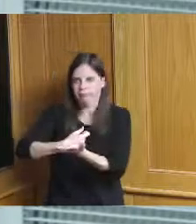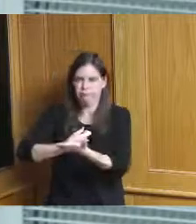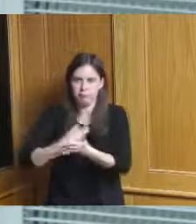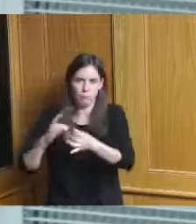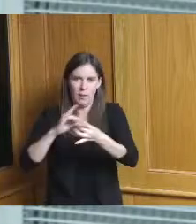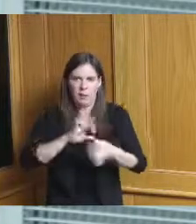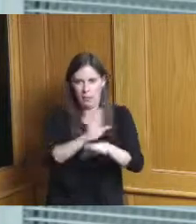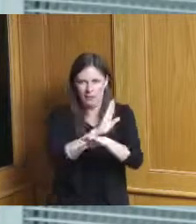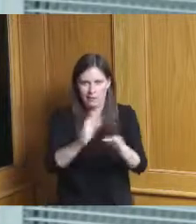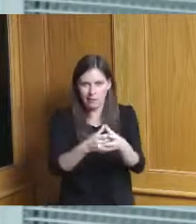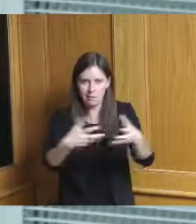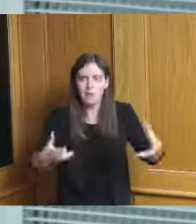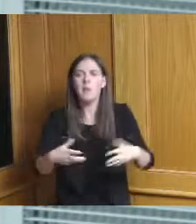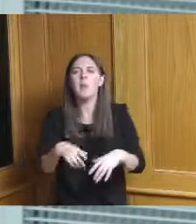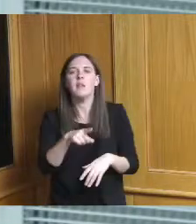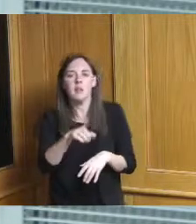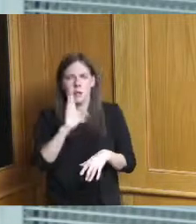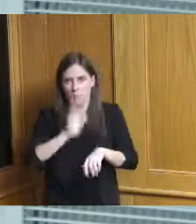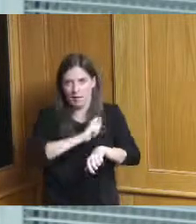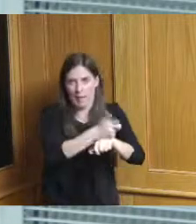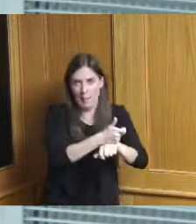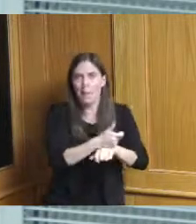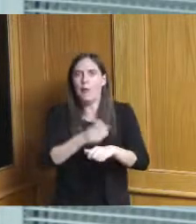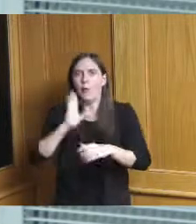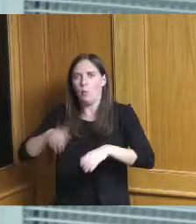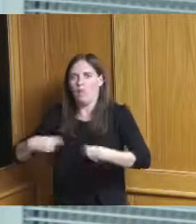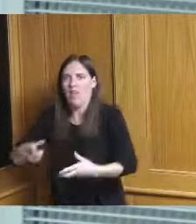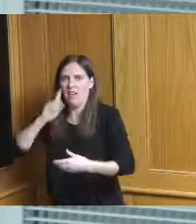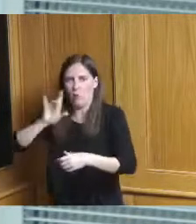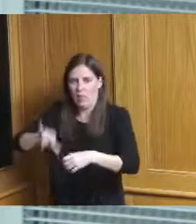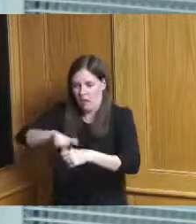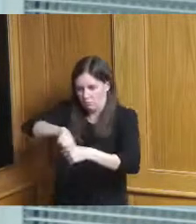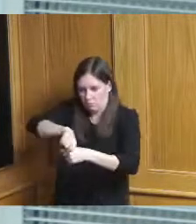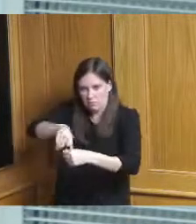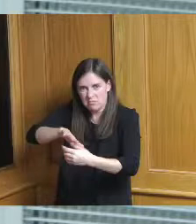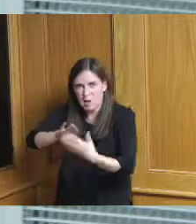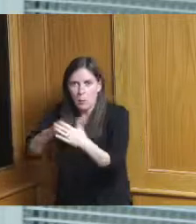creates that payroll the community will share some of that income tax with the school district so